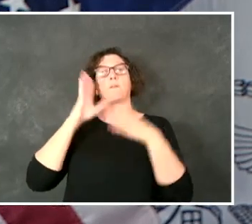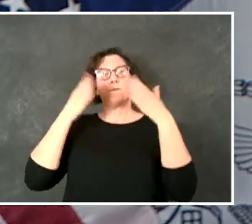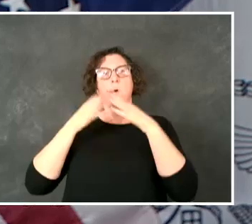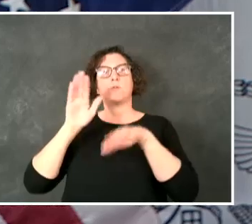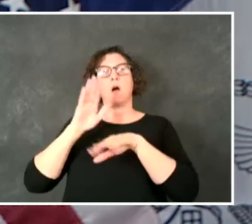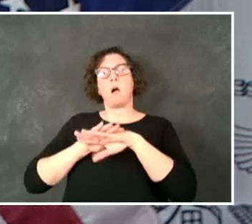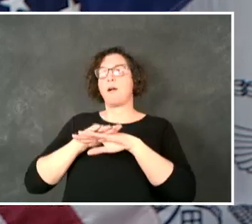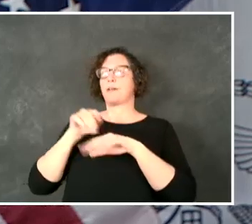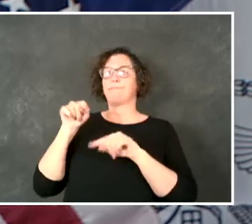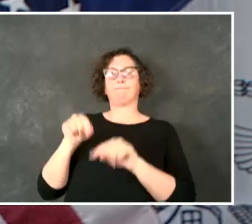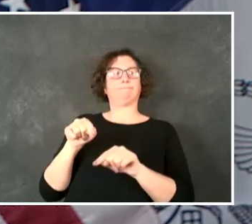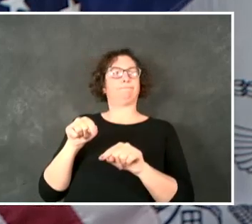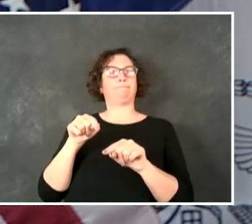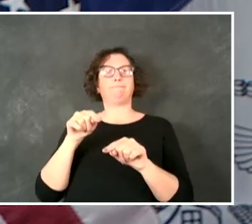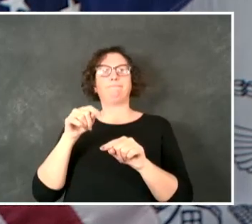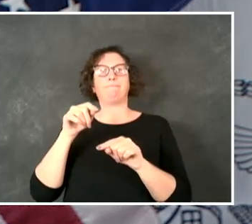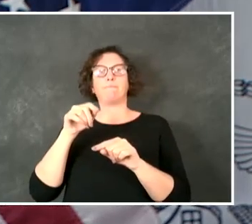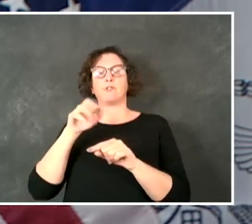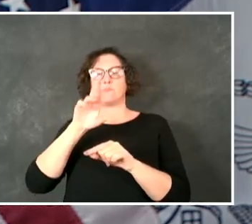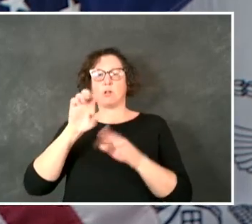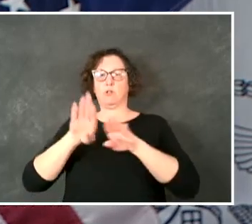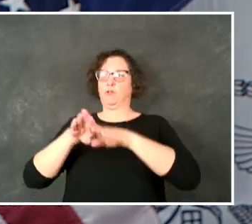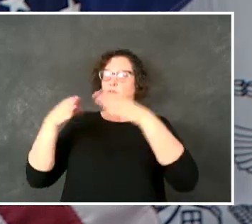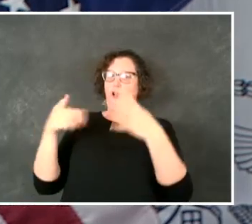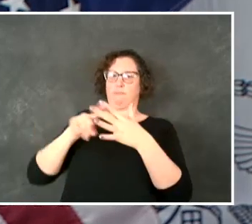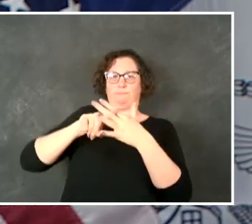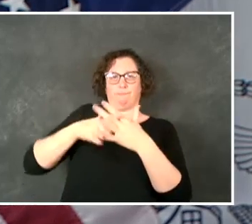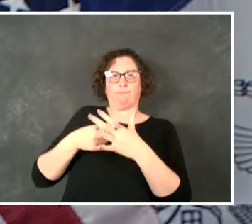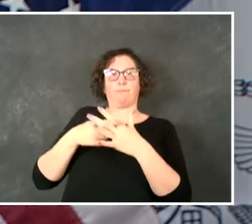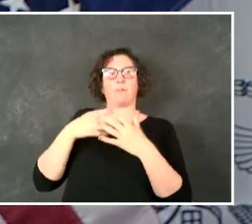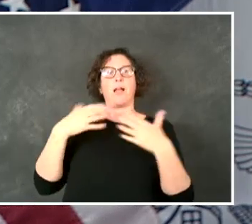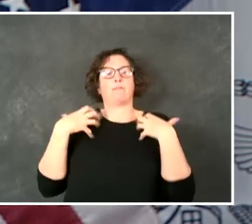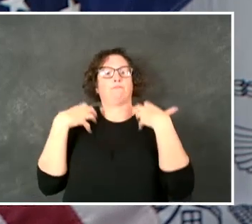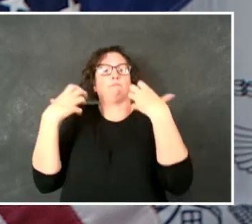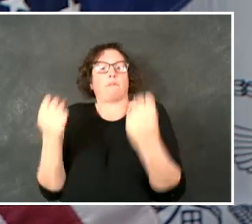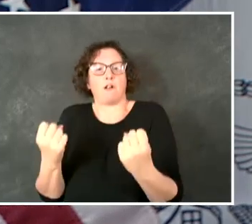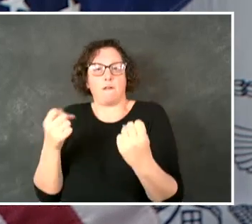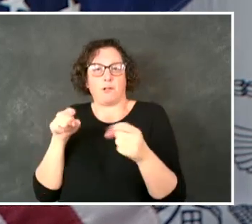ISSU OESFT HE IMEMDATIE RESTART